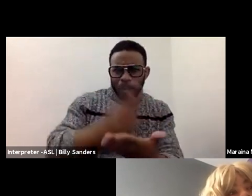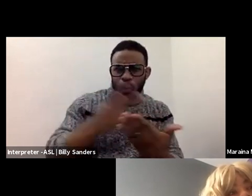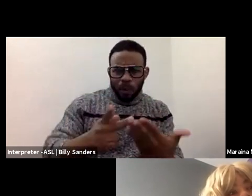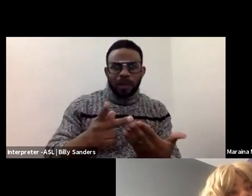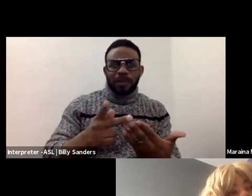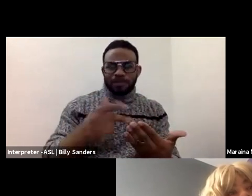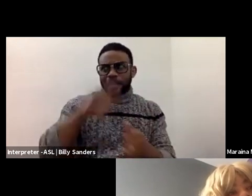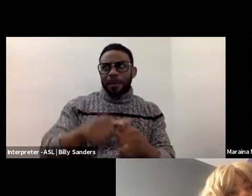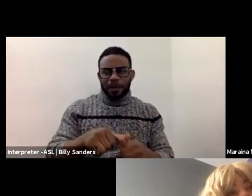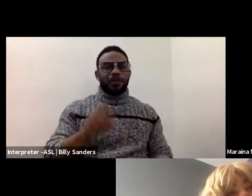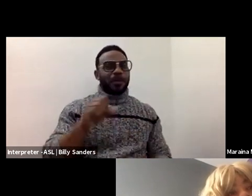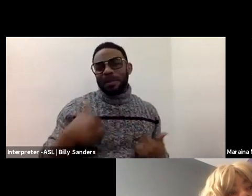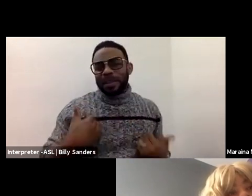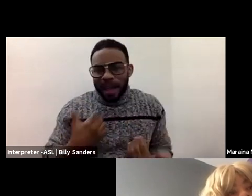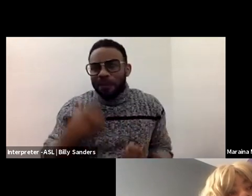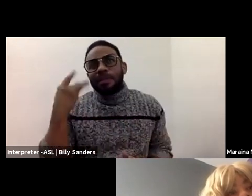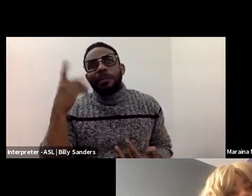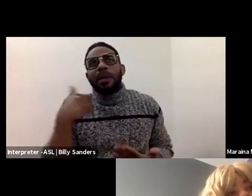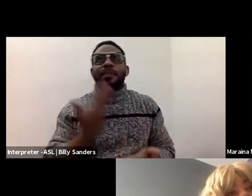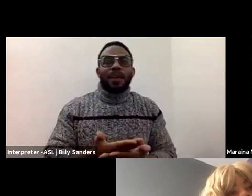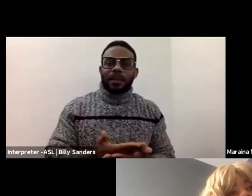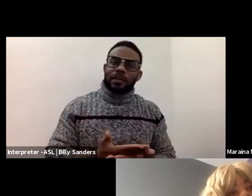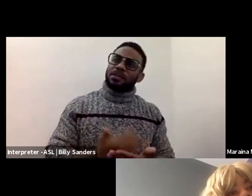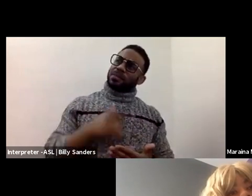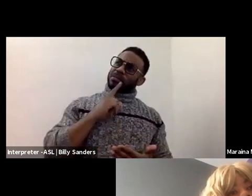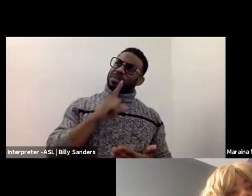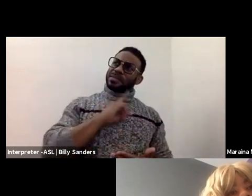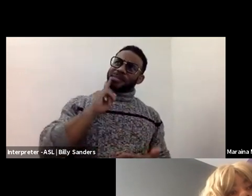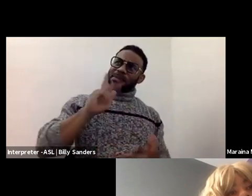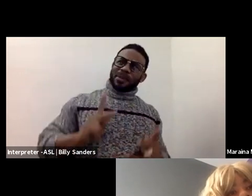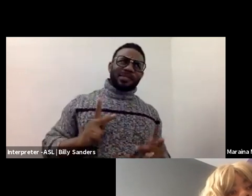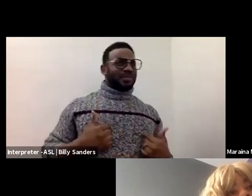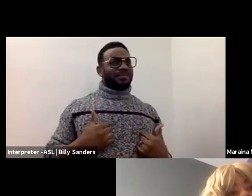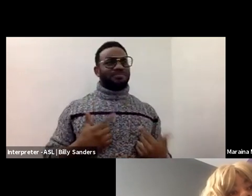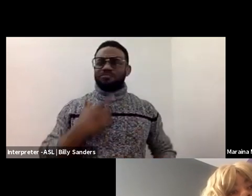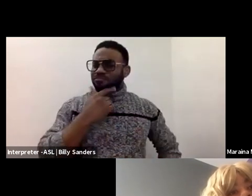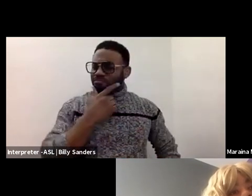And so I was thinking about the fact that I was going to be a single person. I was going